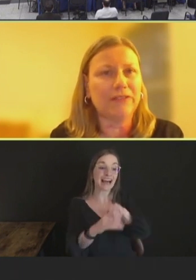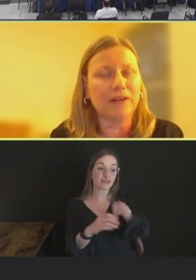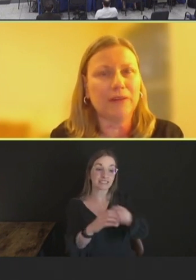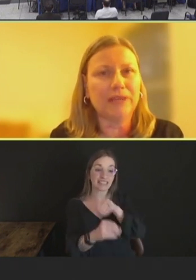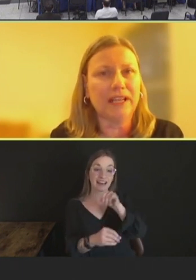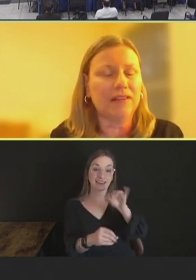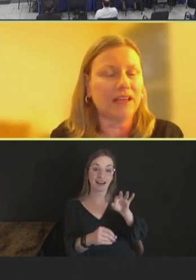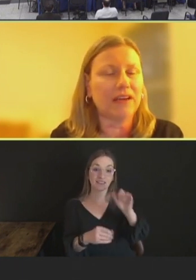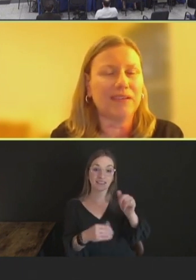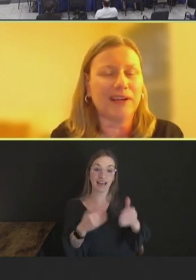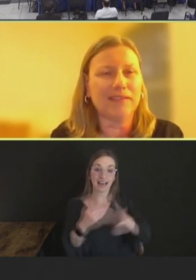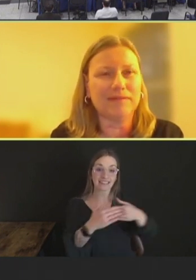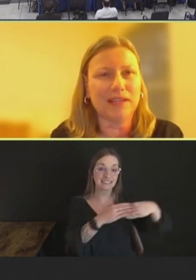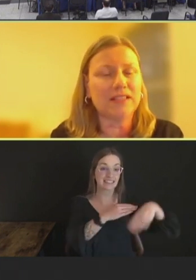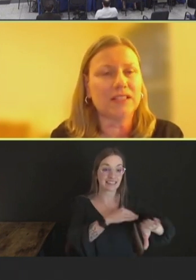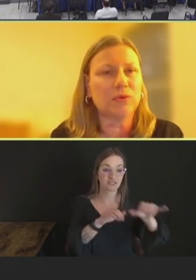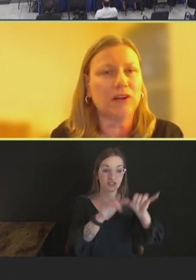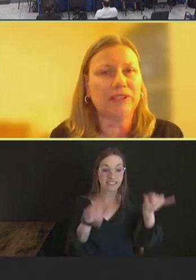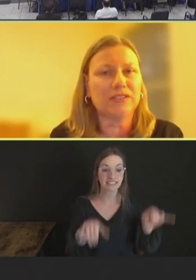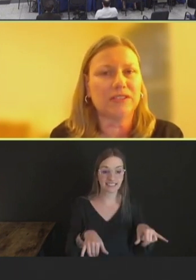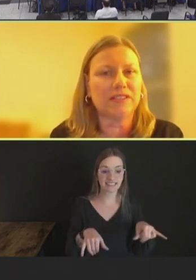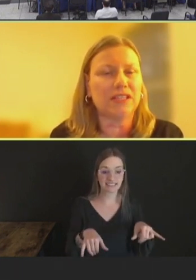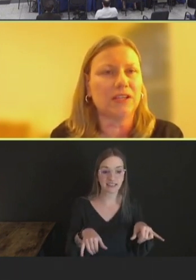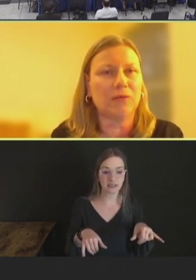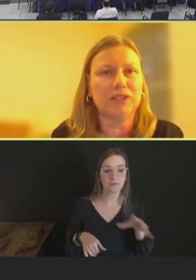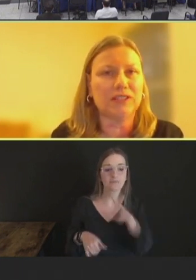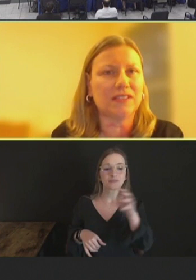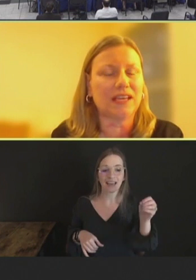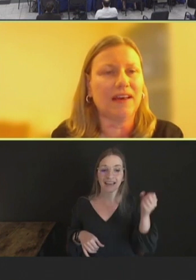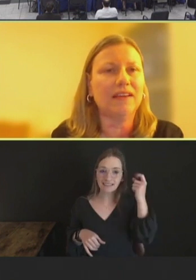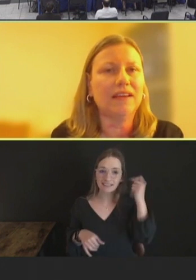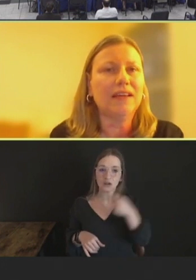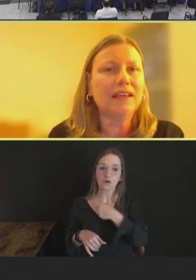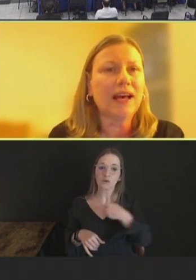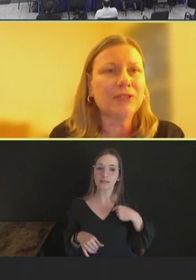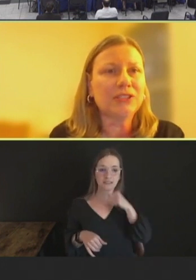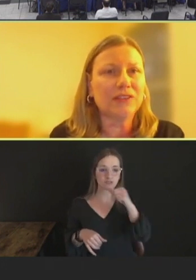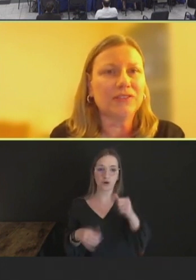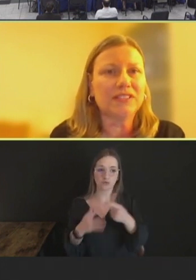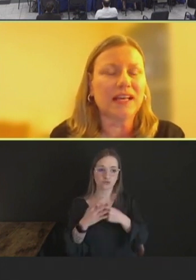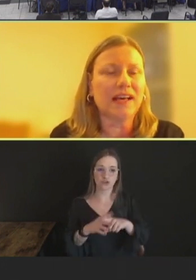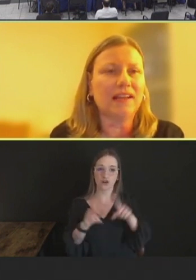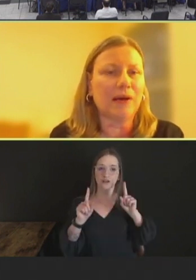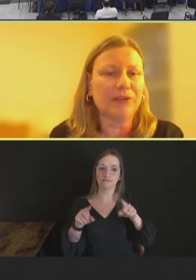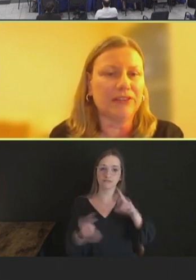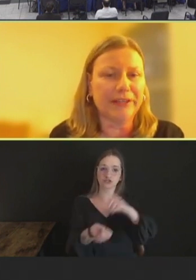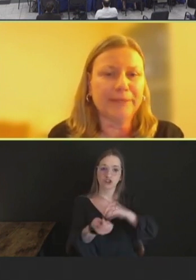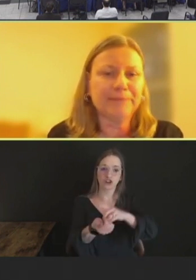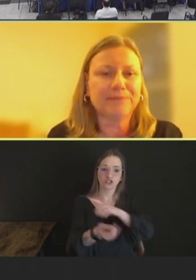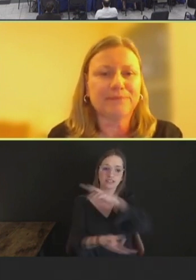for prenatal care around eight to 12 weeks gestation. We just can't capture those that happen earlier.